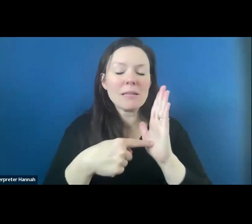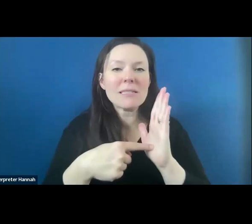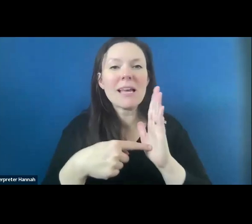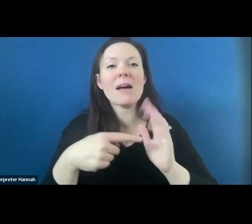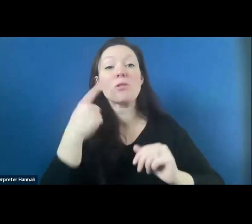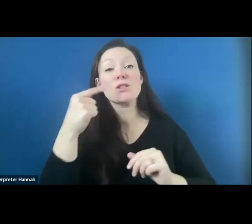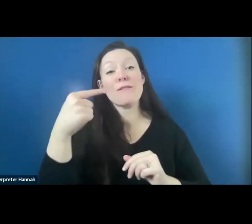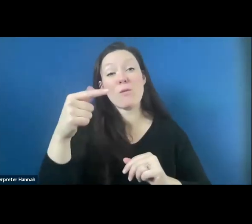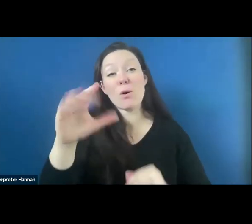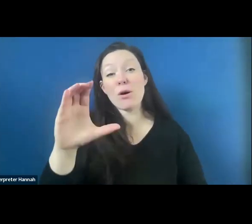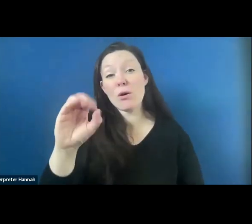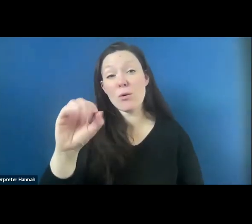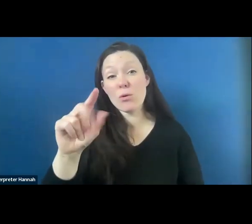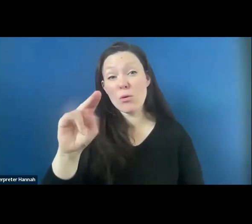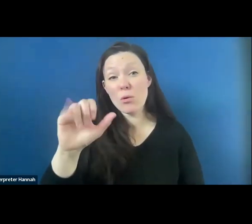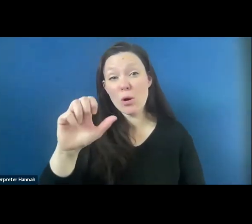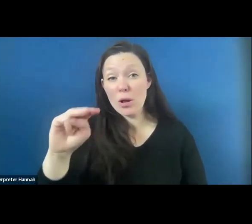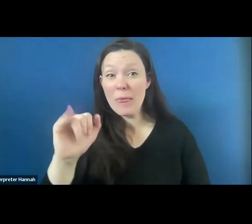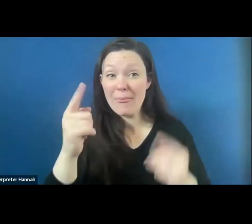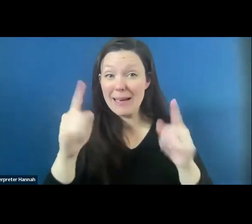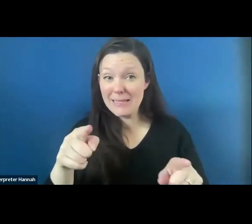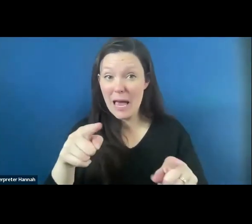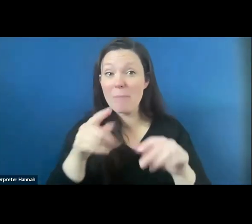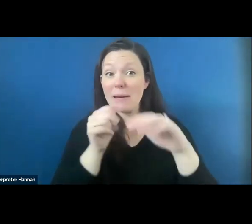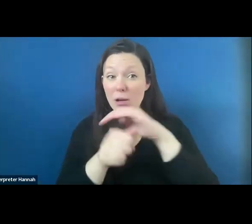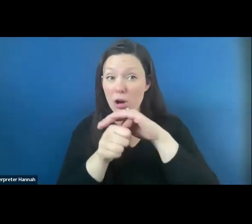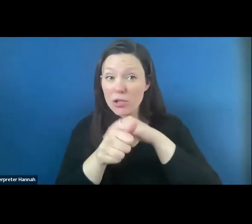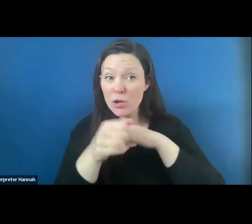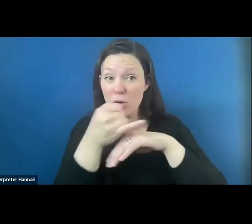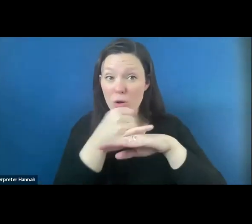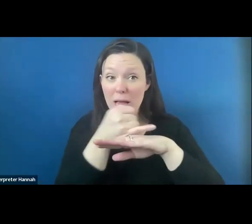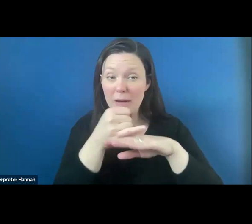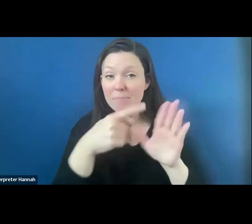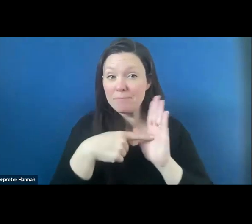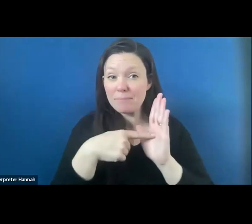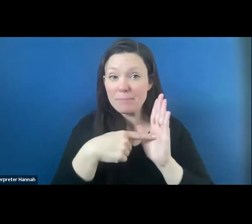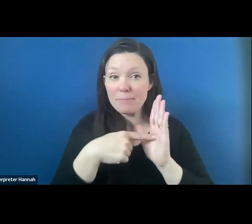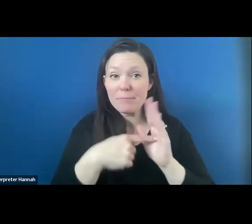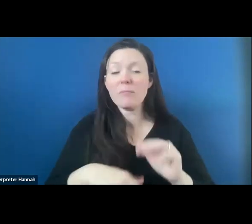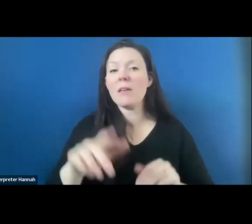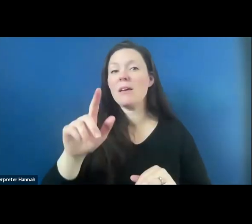colonialism that's happening right here in so-called Turtle Island. And so the Talon Mine is a projected project